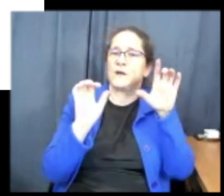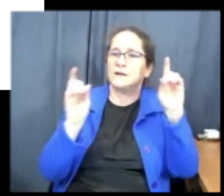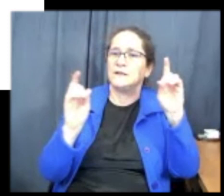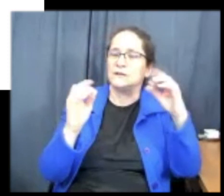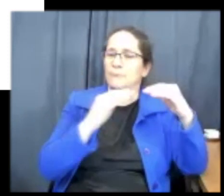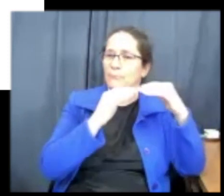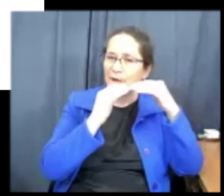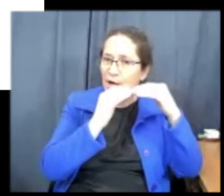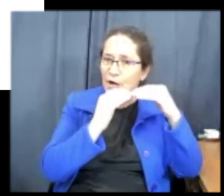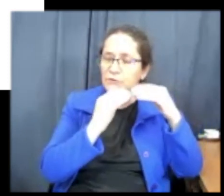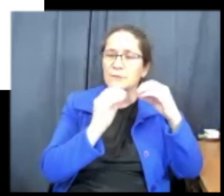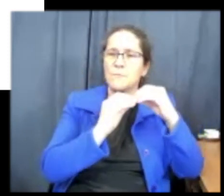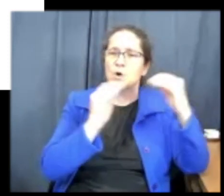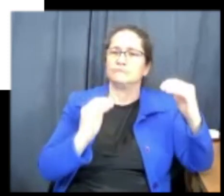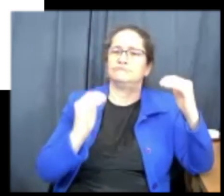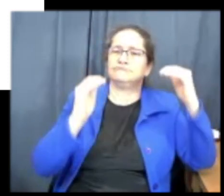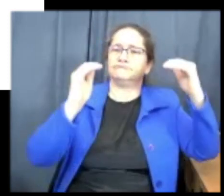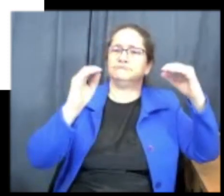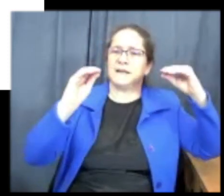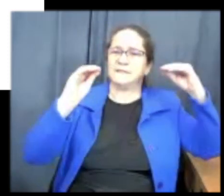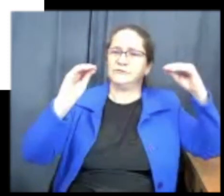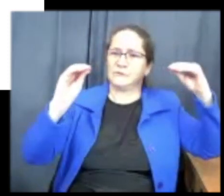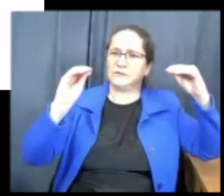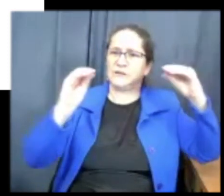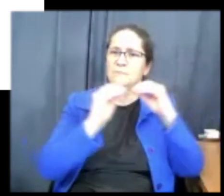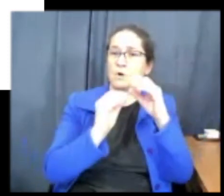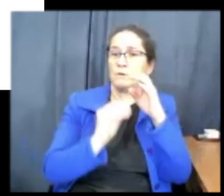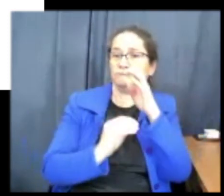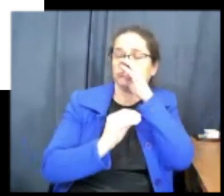And Ss what is the process in your district for determining